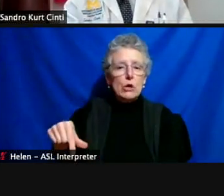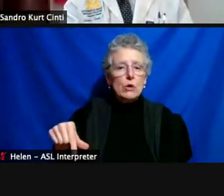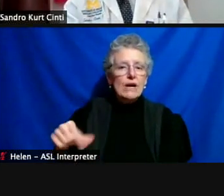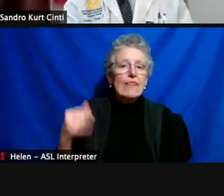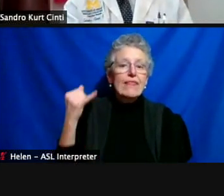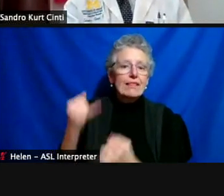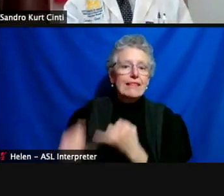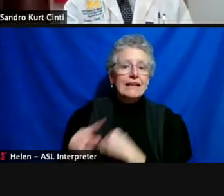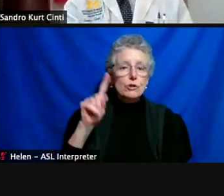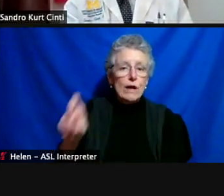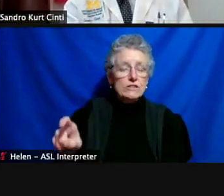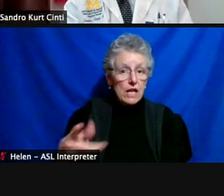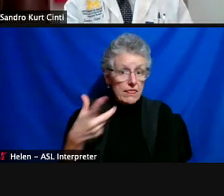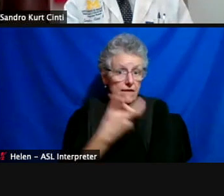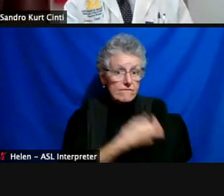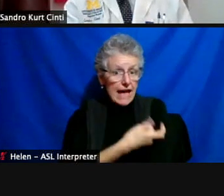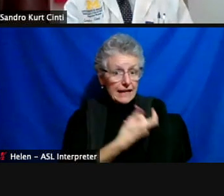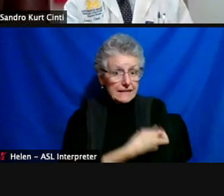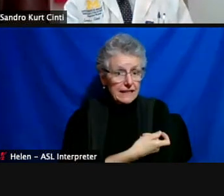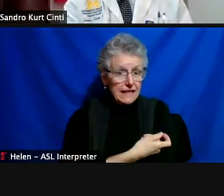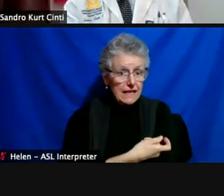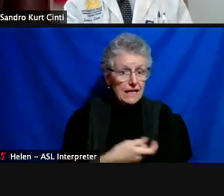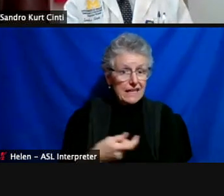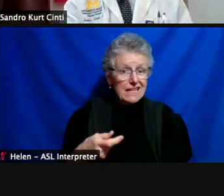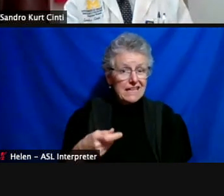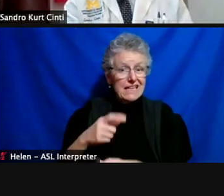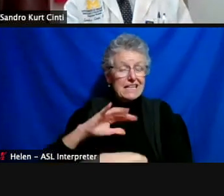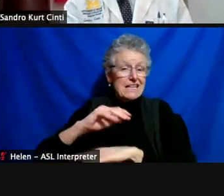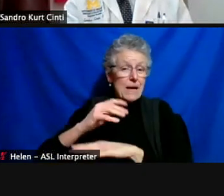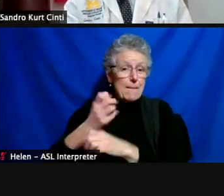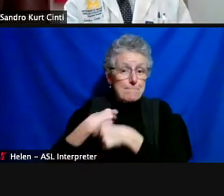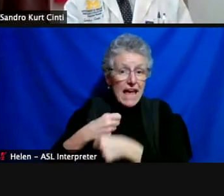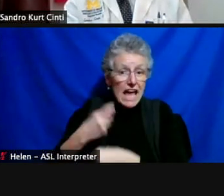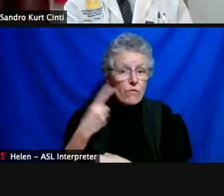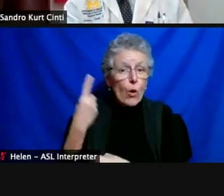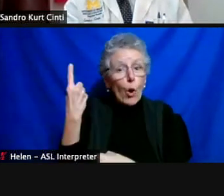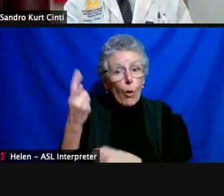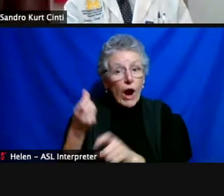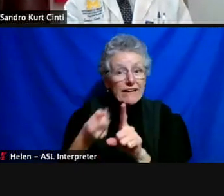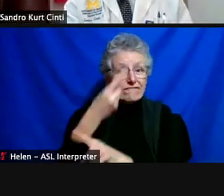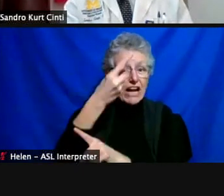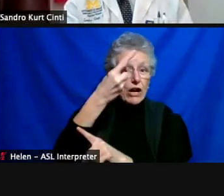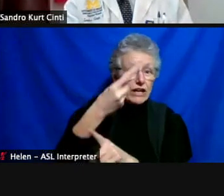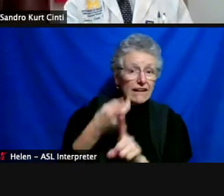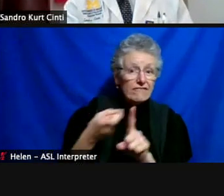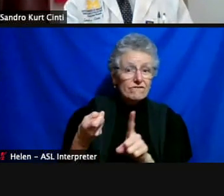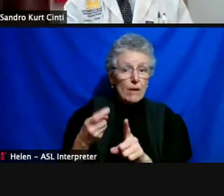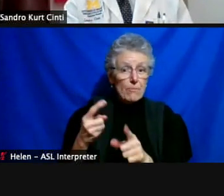Does a vaccine design for one variant or several variants? And are we concerned, I guess, with these emerging variants?